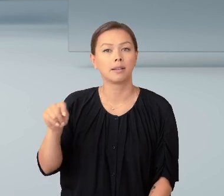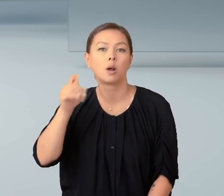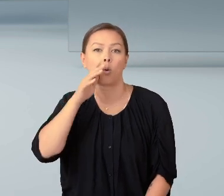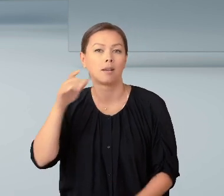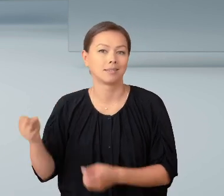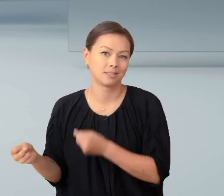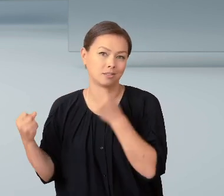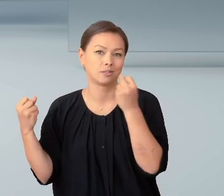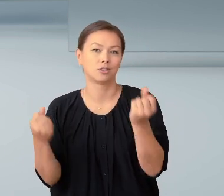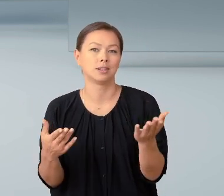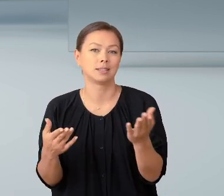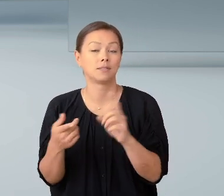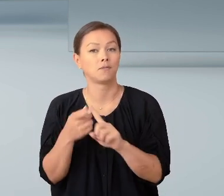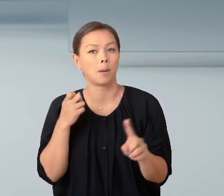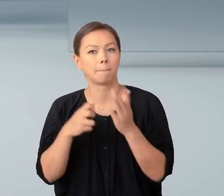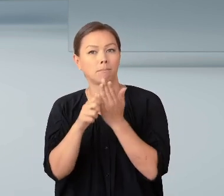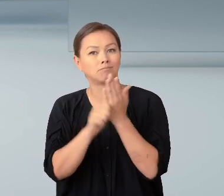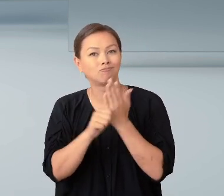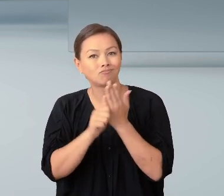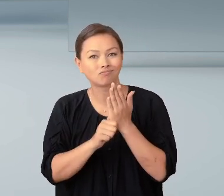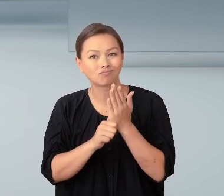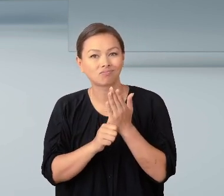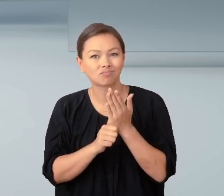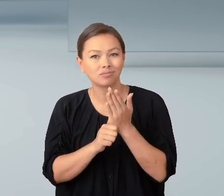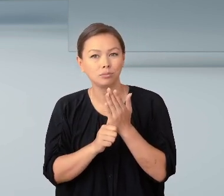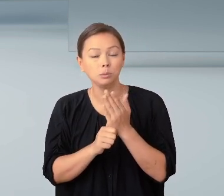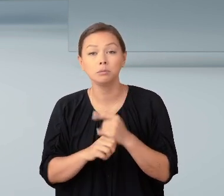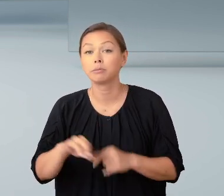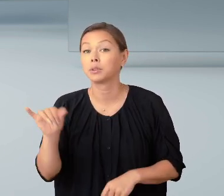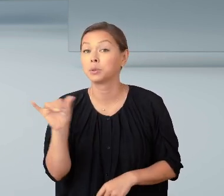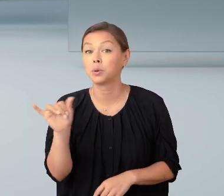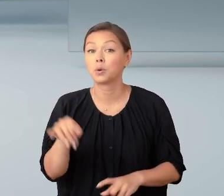line items from your product catalog. By streamlining the order-taking